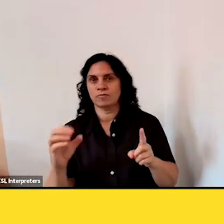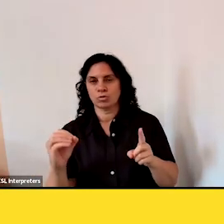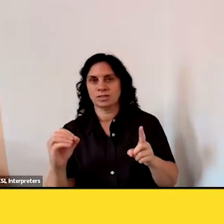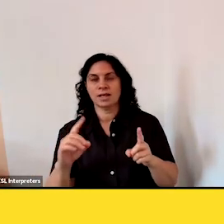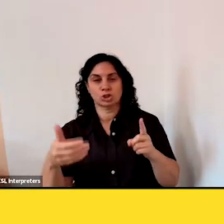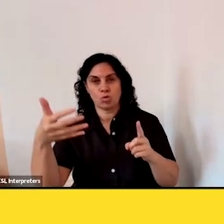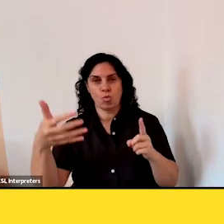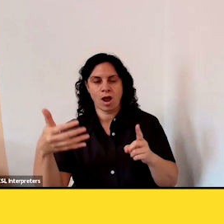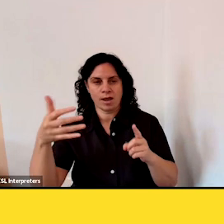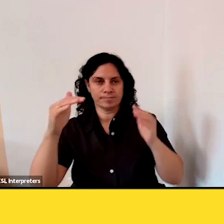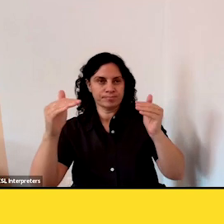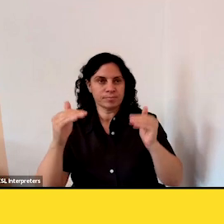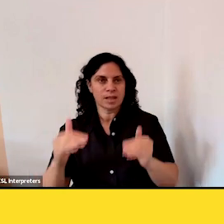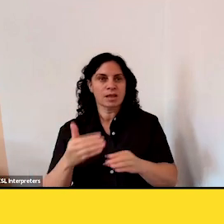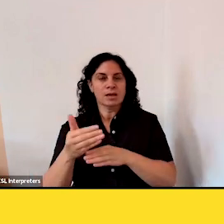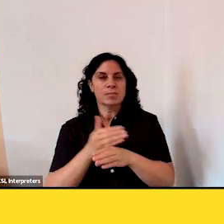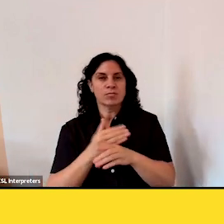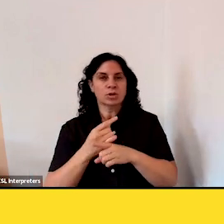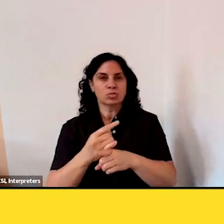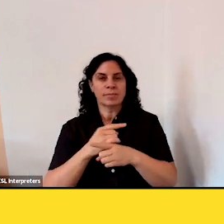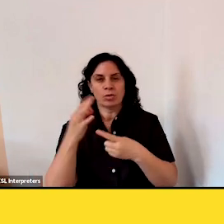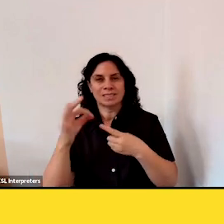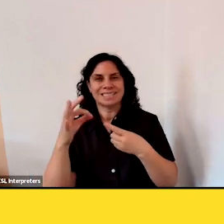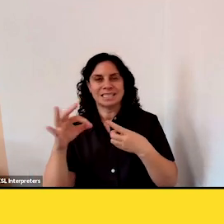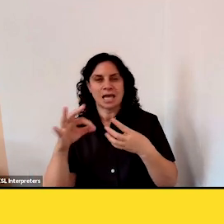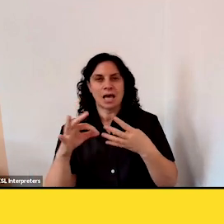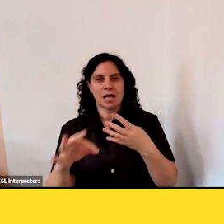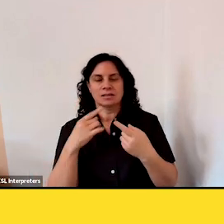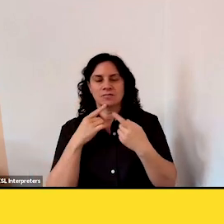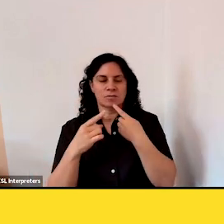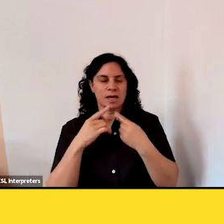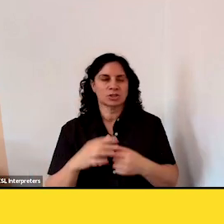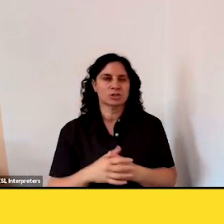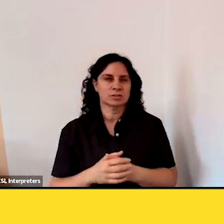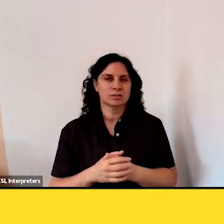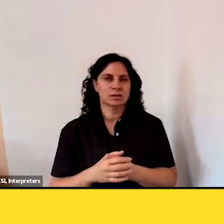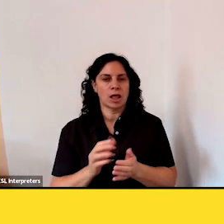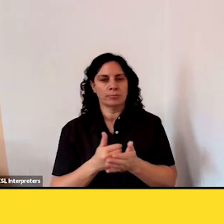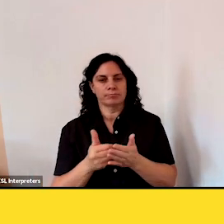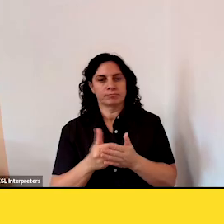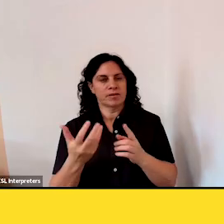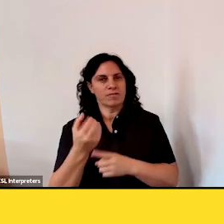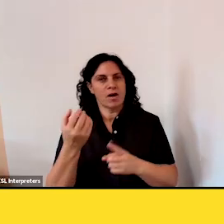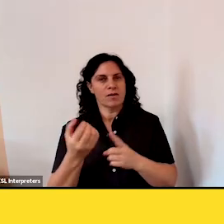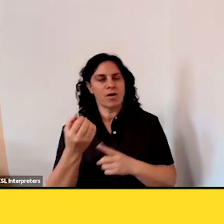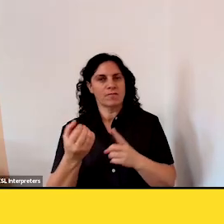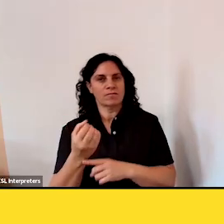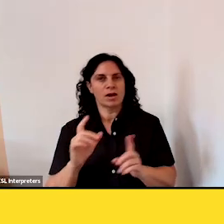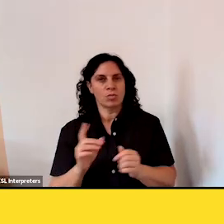So just before we start to get into the detail, I want to emphasize one of the most consistent findings from the snapshot. Most young people are doing well.